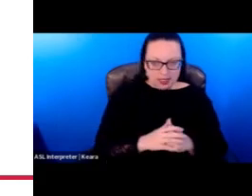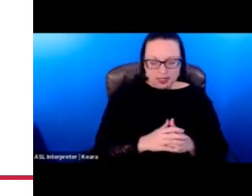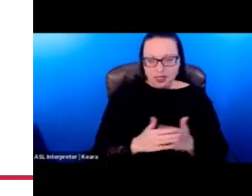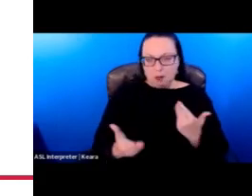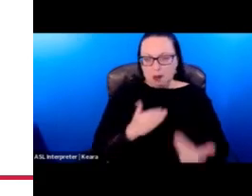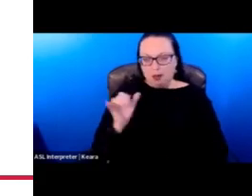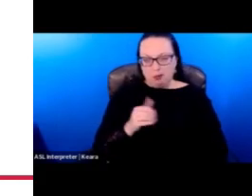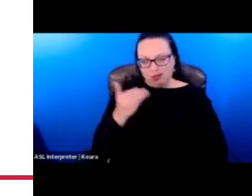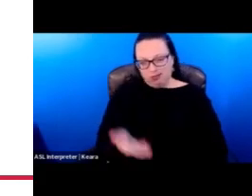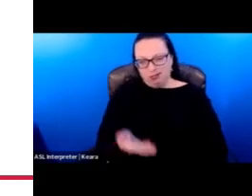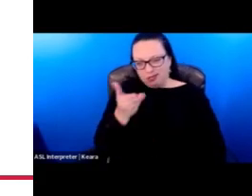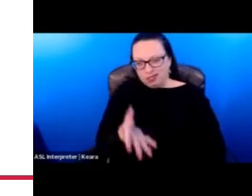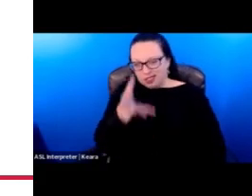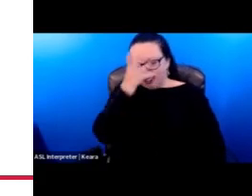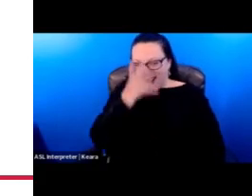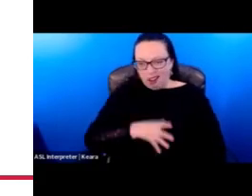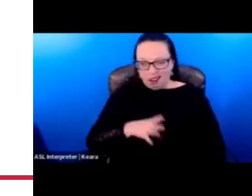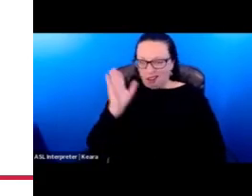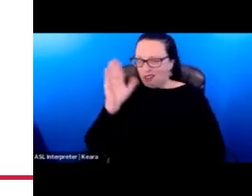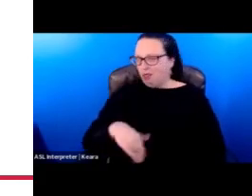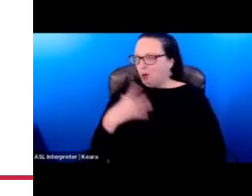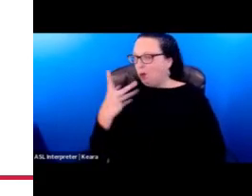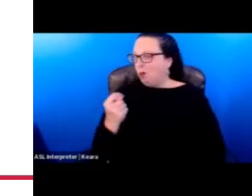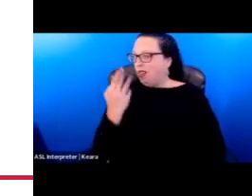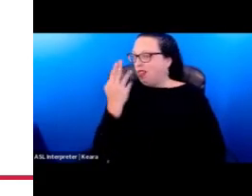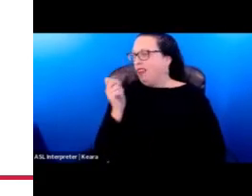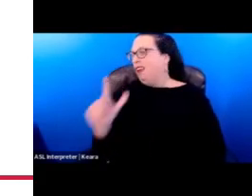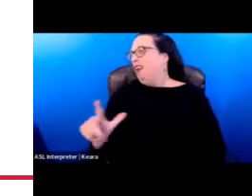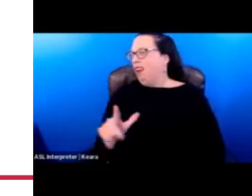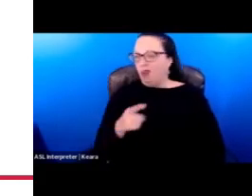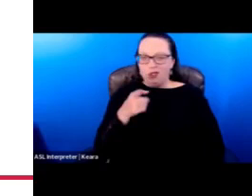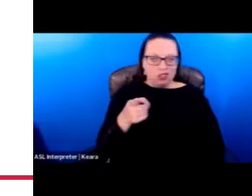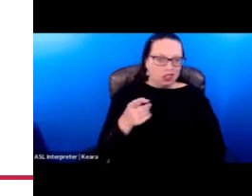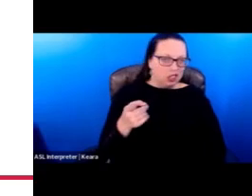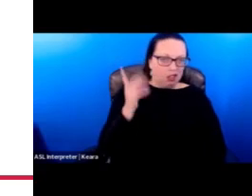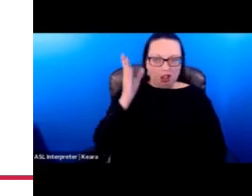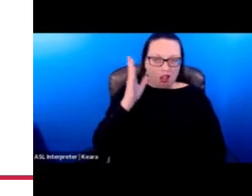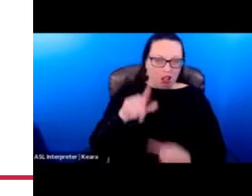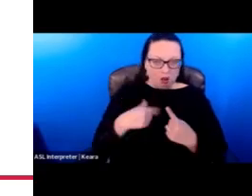know, what the hell does he have to be up here talking about, he had this great recovery and our thoughts. And I'm not going to